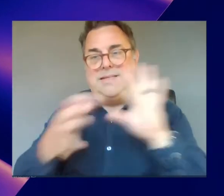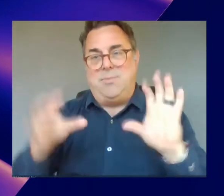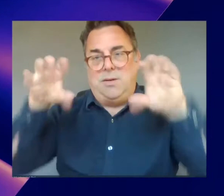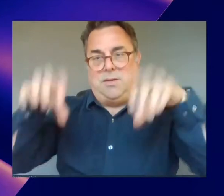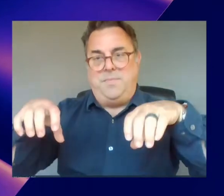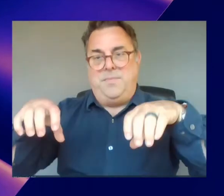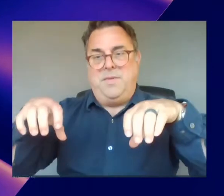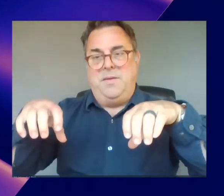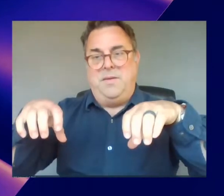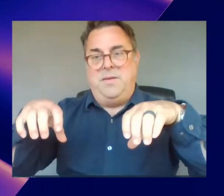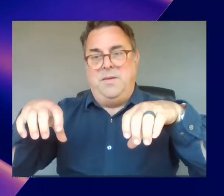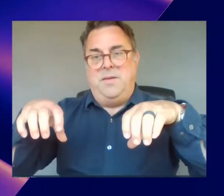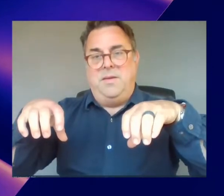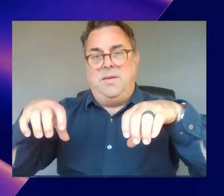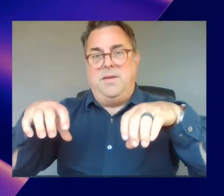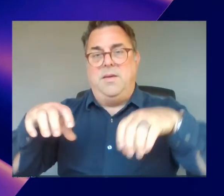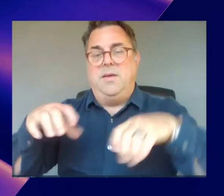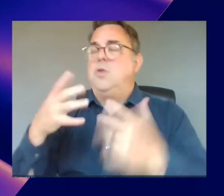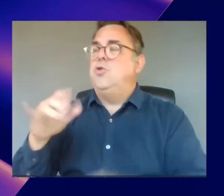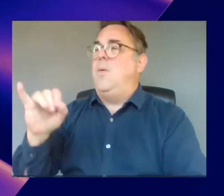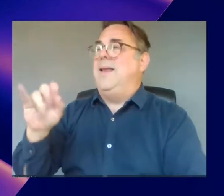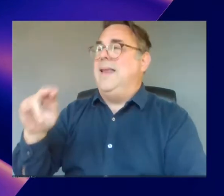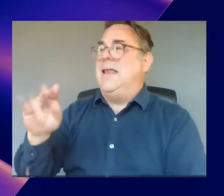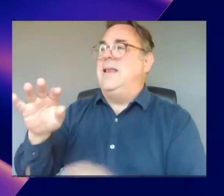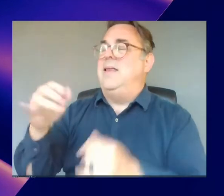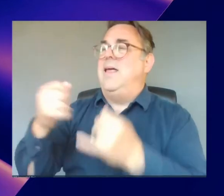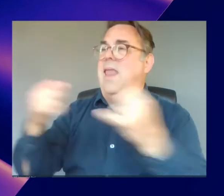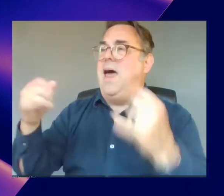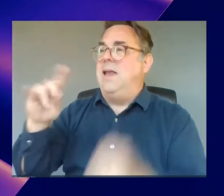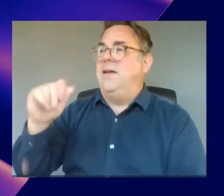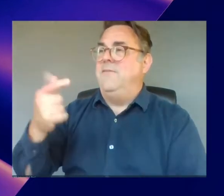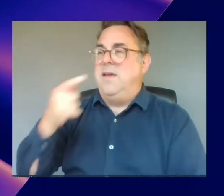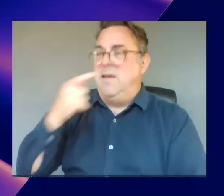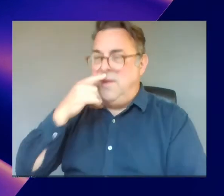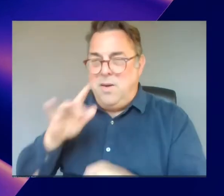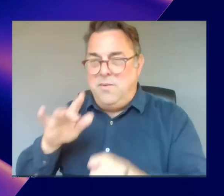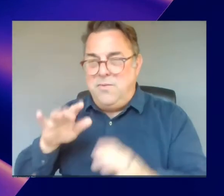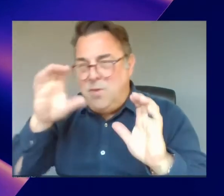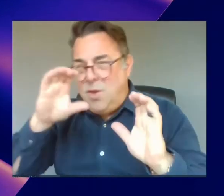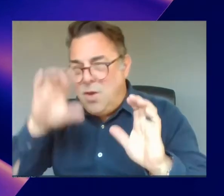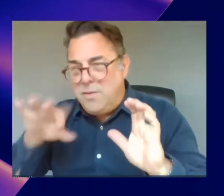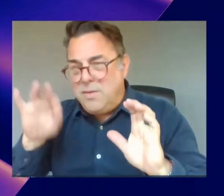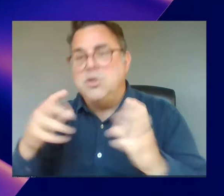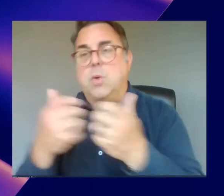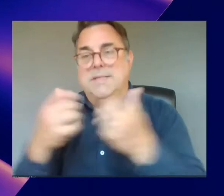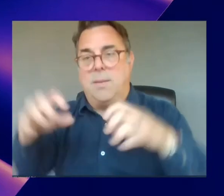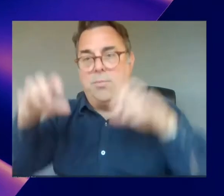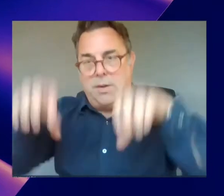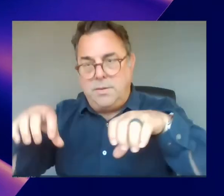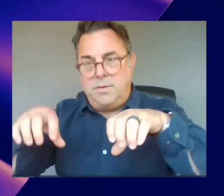Don't have inline configuration that you have to hunt and peck for when you need to make a change. So first, you separate it. The second step is what I was talking about,